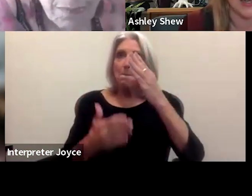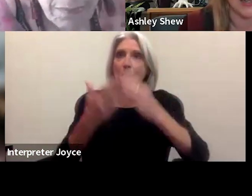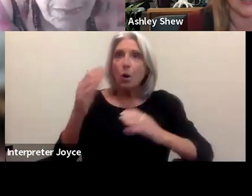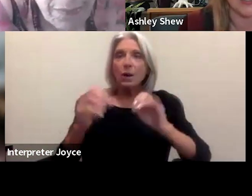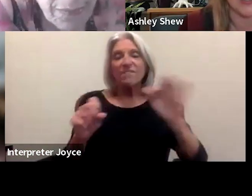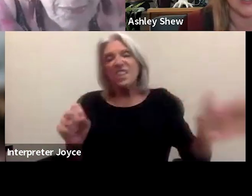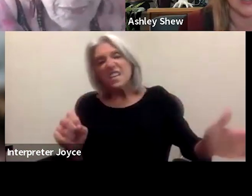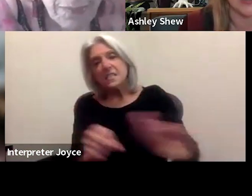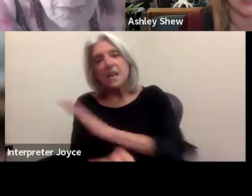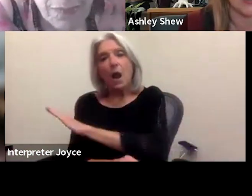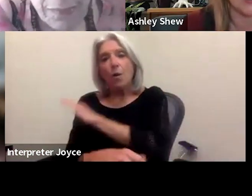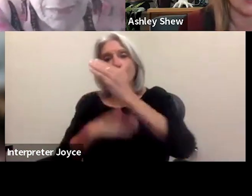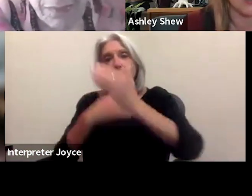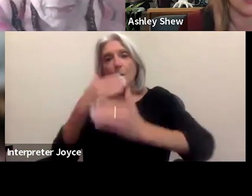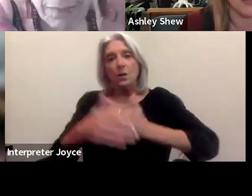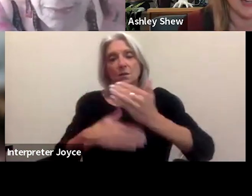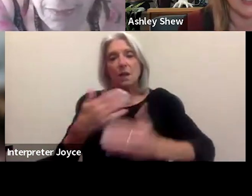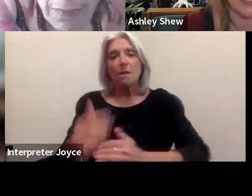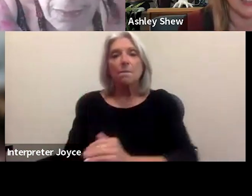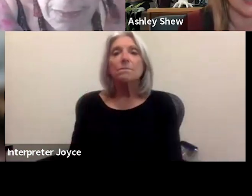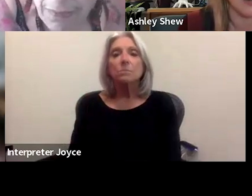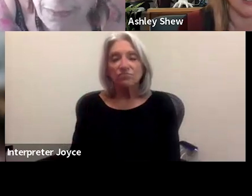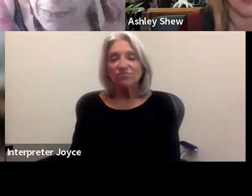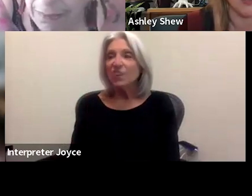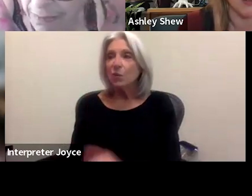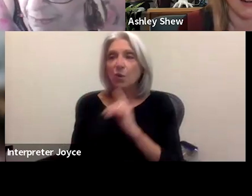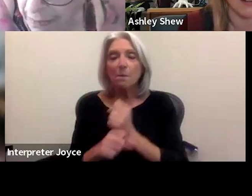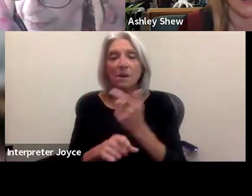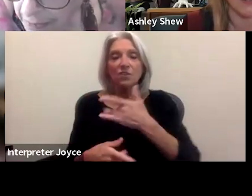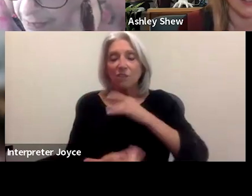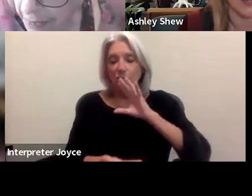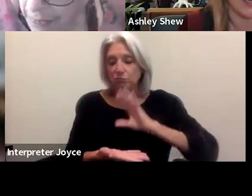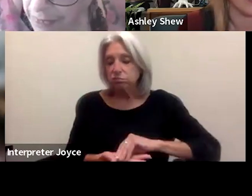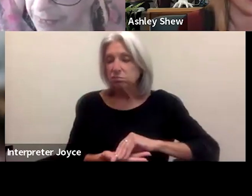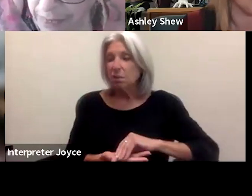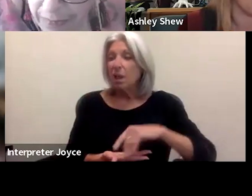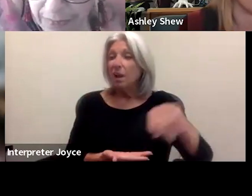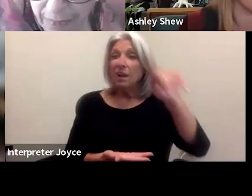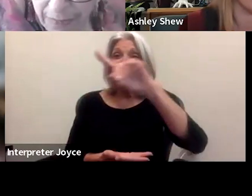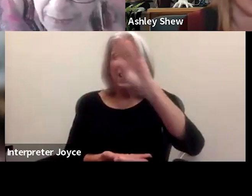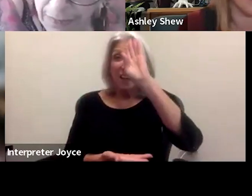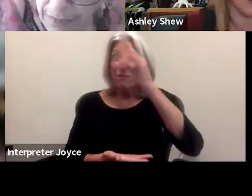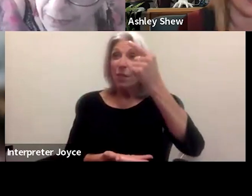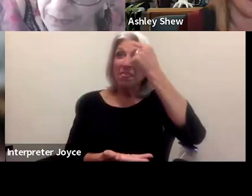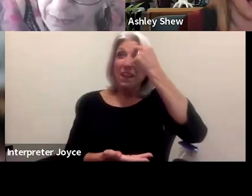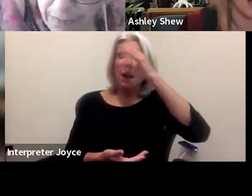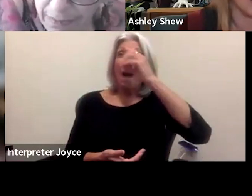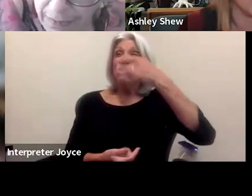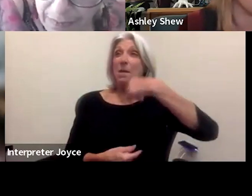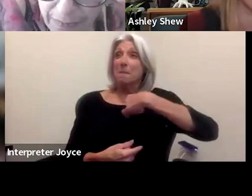And it is dehumanizing to never be thought of as part of the default that matters, as part